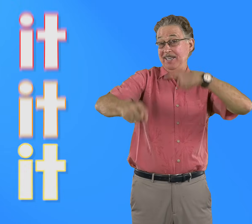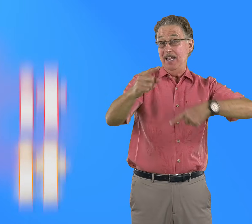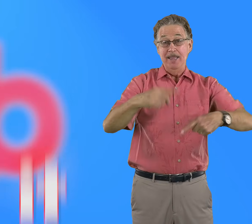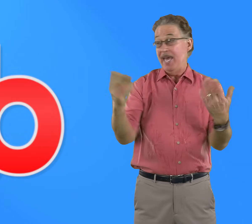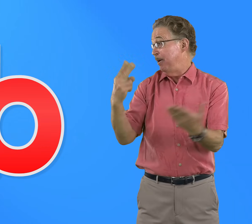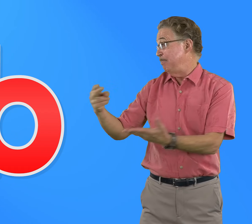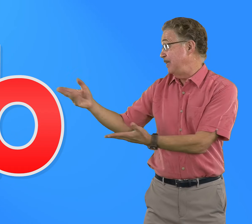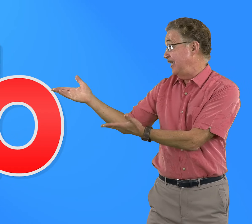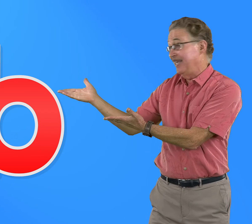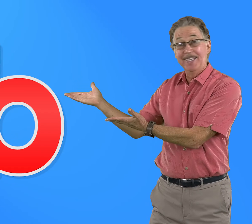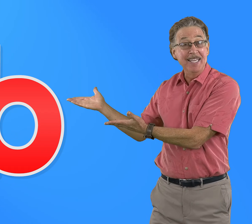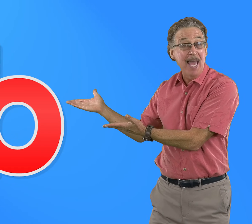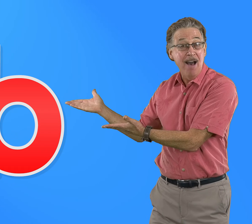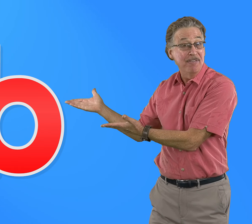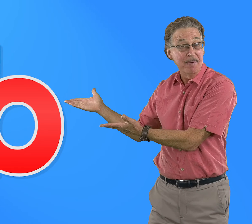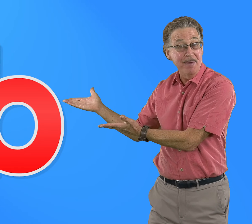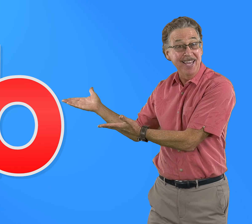Letter Bb in the alphabet